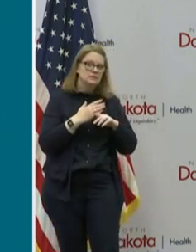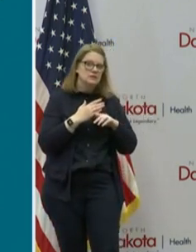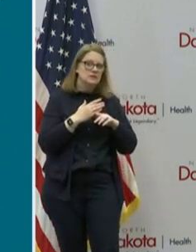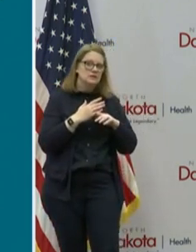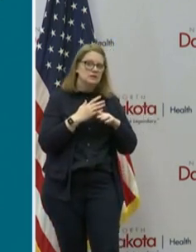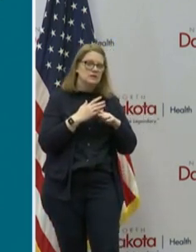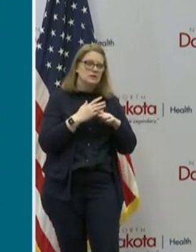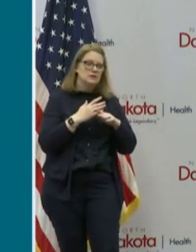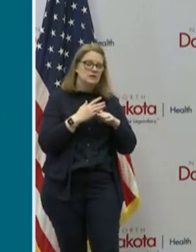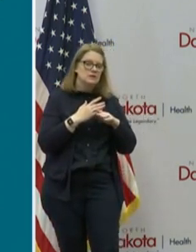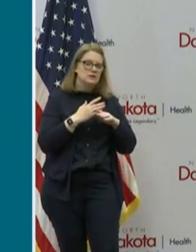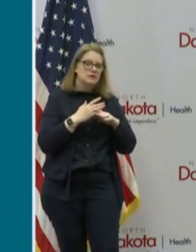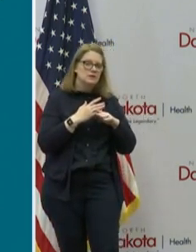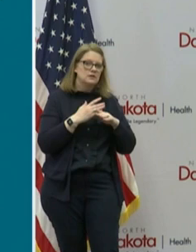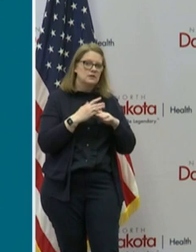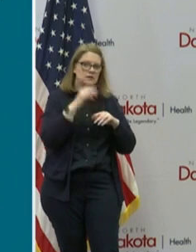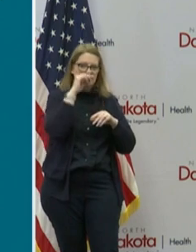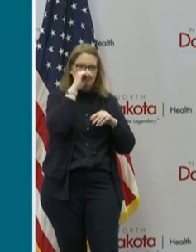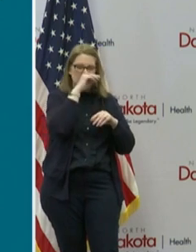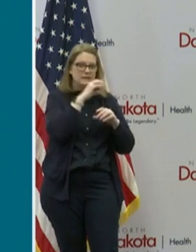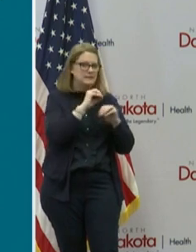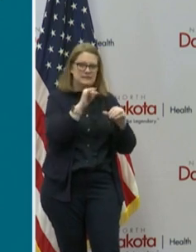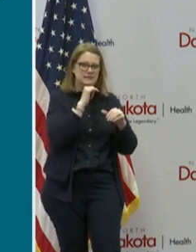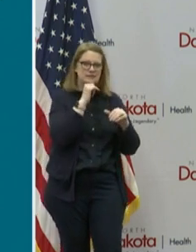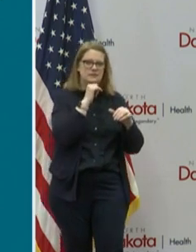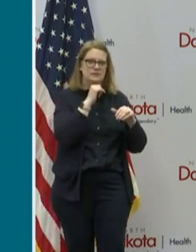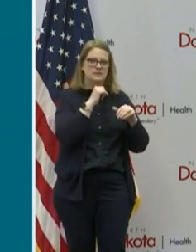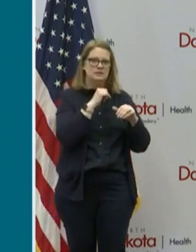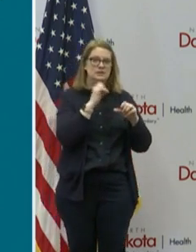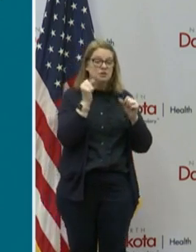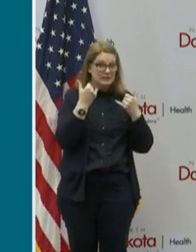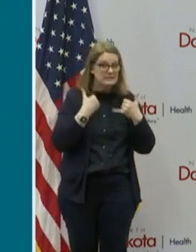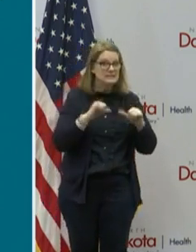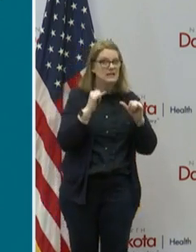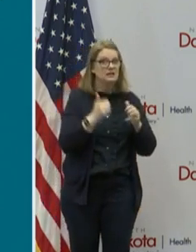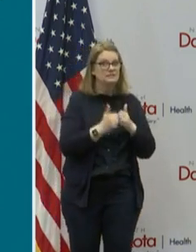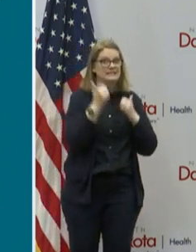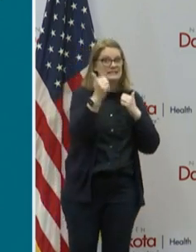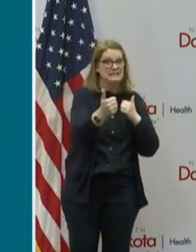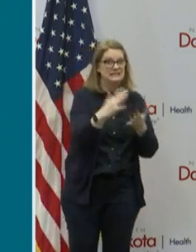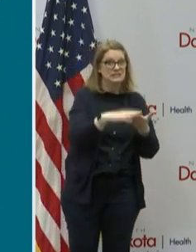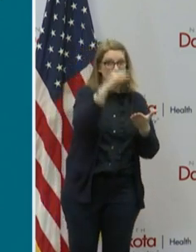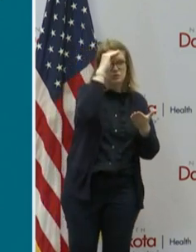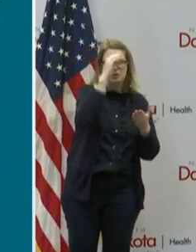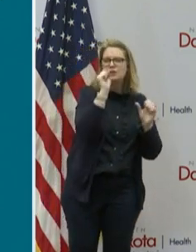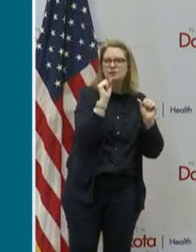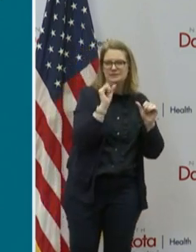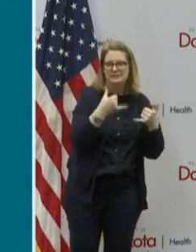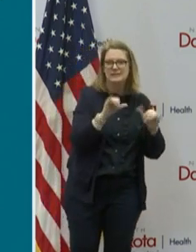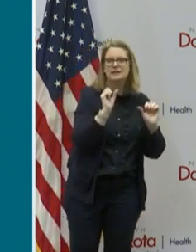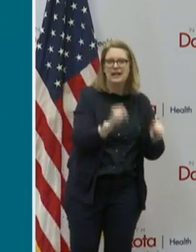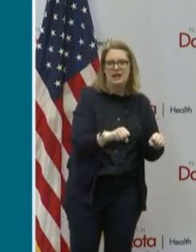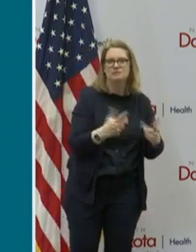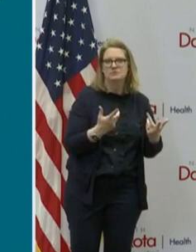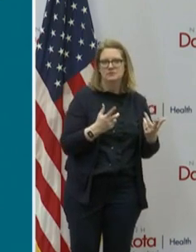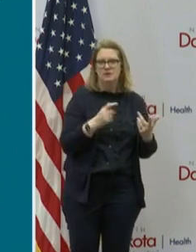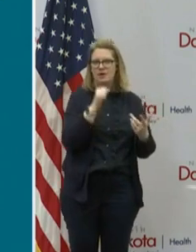AND OFFER THE PROGRAMS, AND NOTHING PROHIBITS A SCHOOL WITH APPROVAL FROM THE DEPARTMENT OF PUBLIC INSTRUCTION FROM OFFERING SUMMER SCHOOL COURSES BY